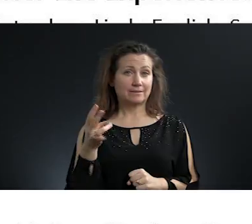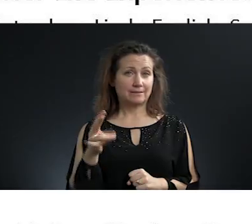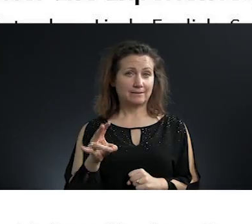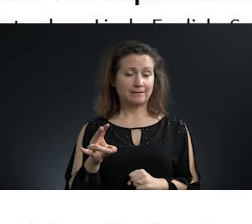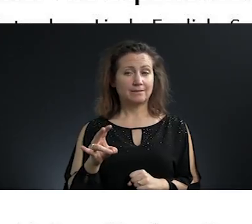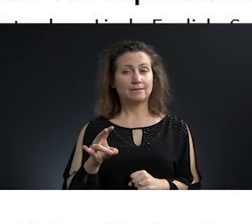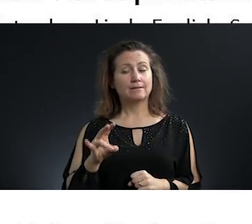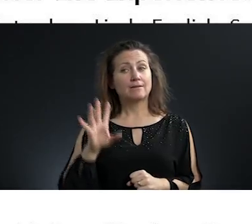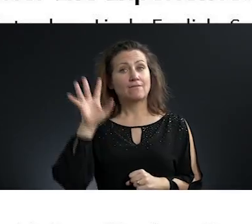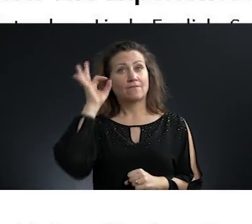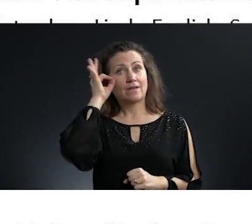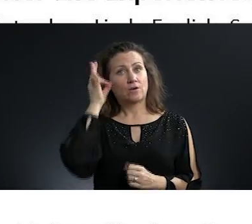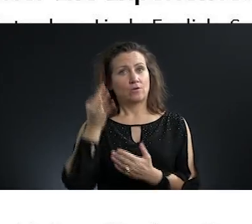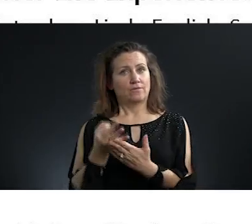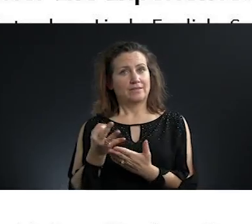the Federal Fiscal year